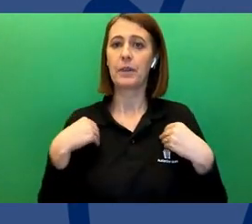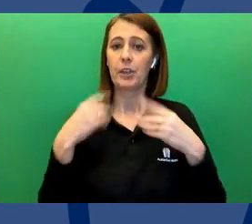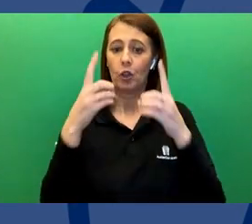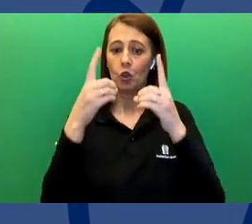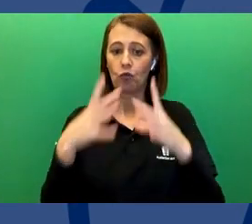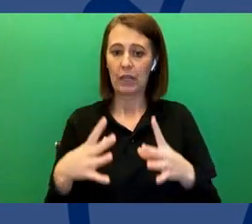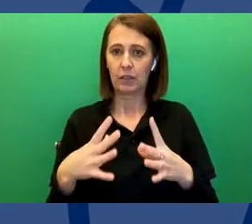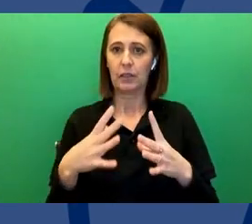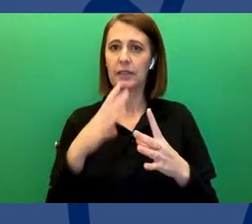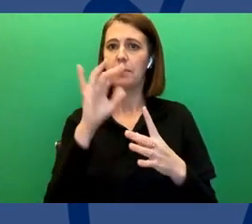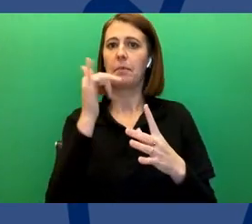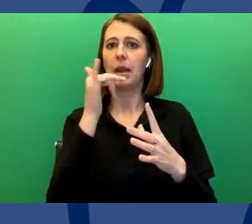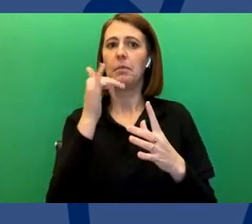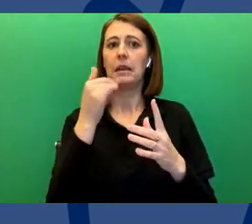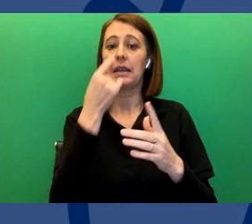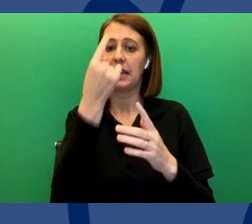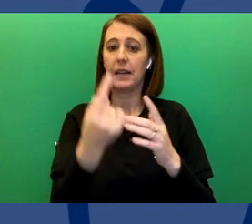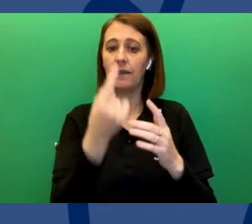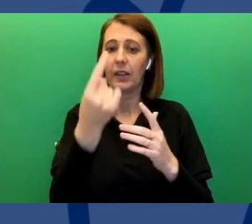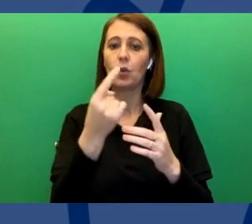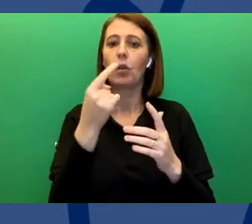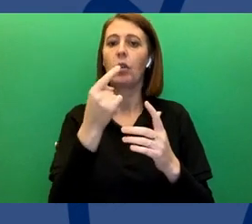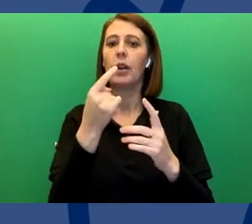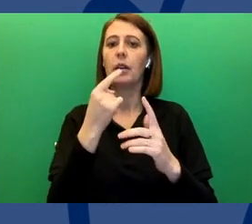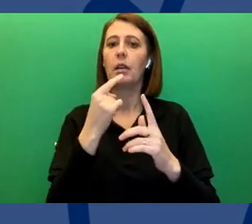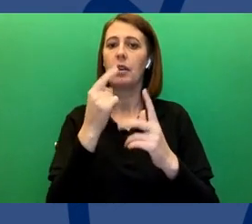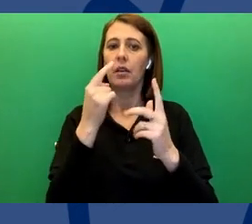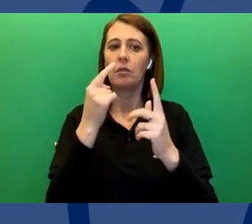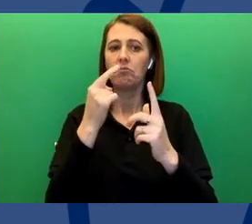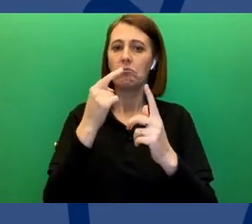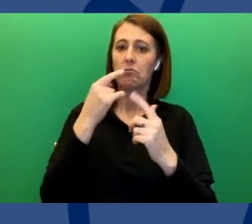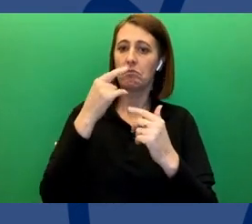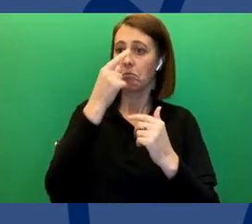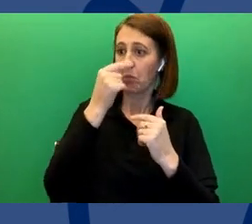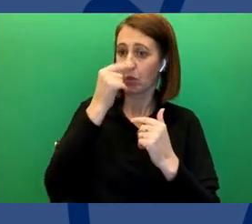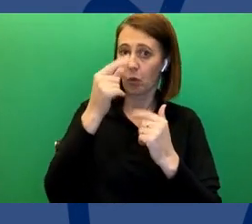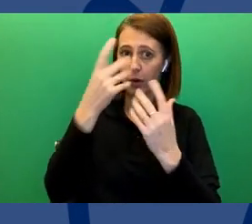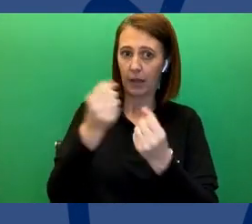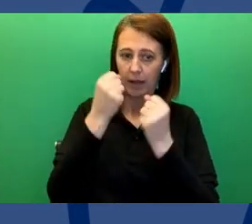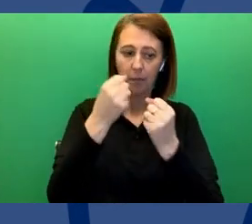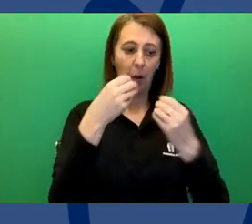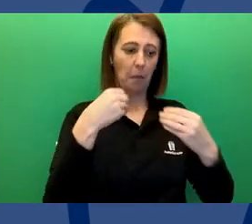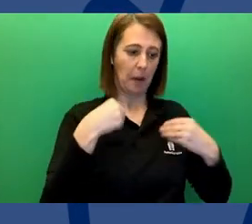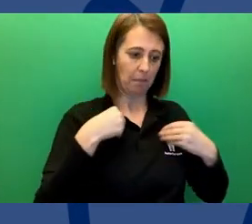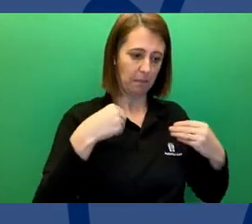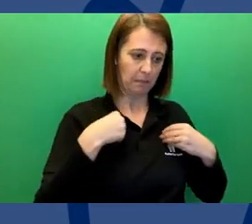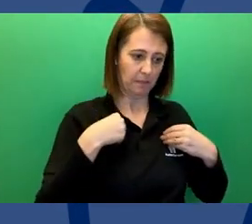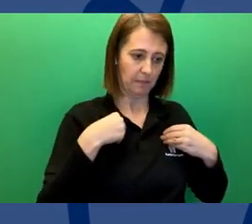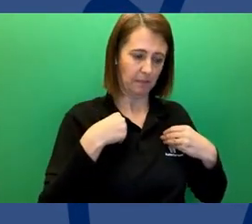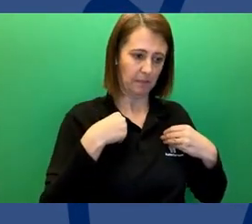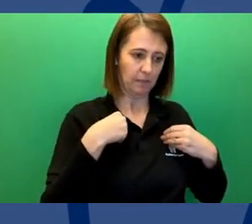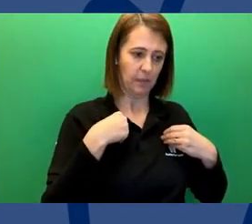eligible for the disaster payment but their company is receiving a business support grant